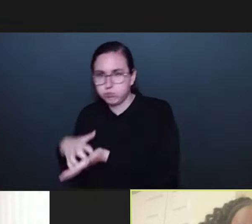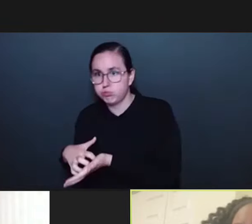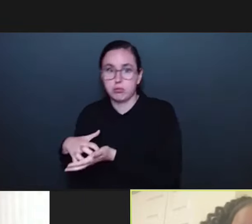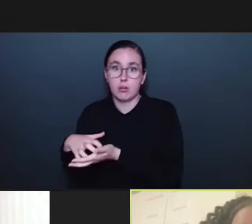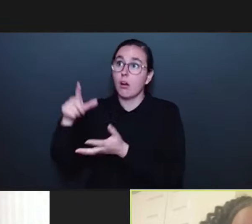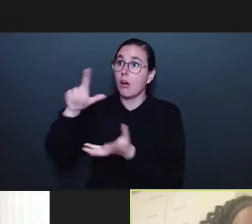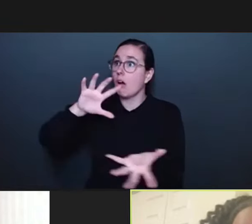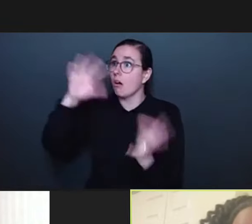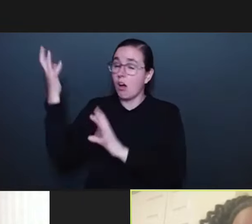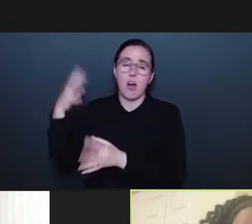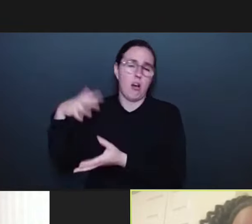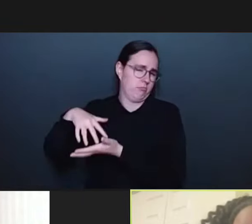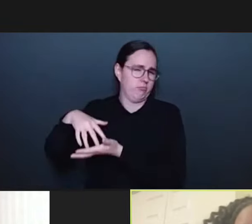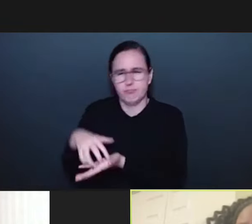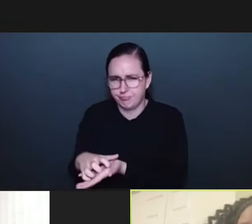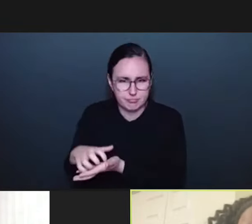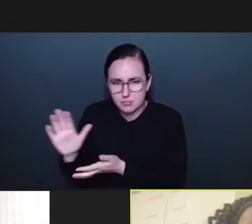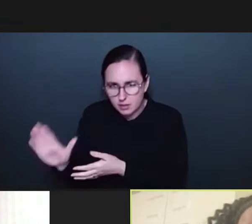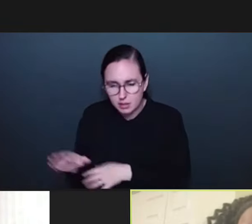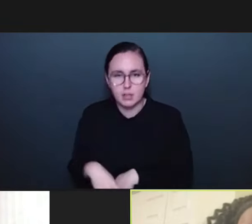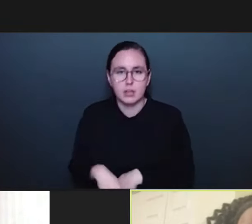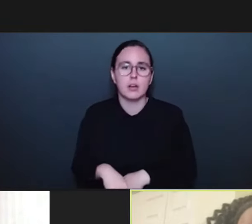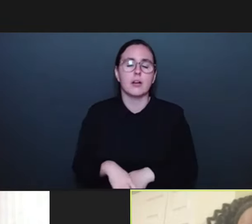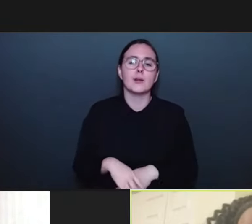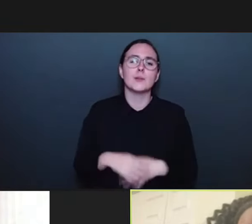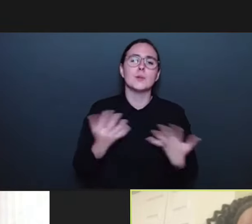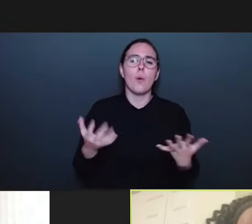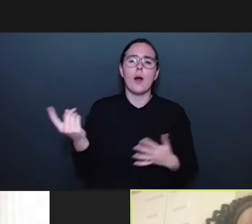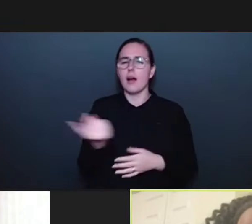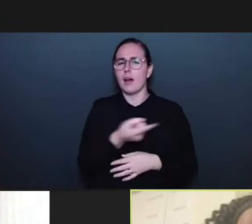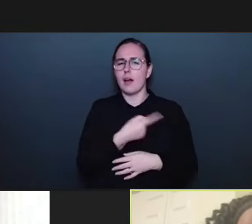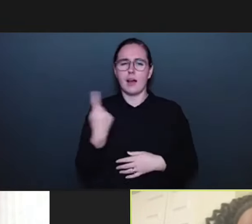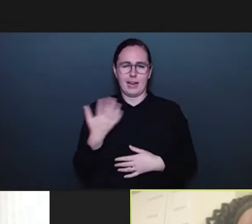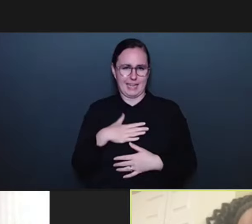who is it that is impacted? Like my PhD research focused on the intersectional